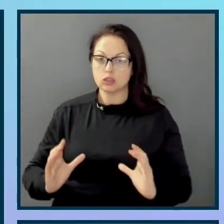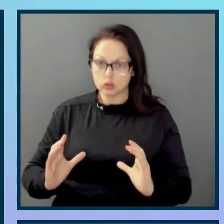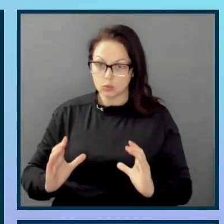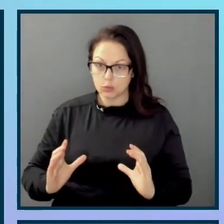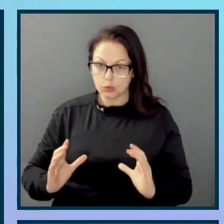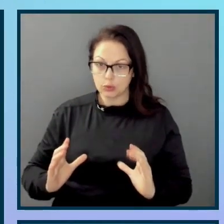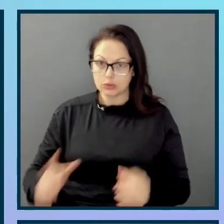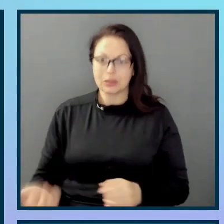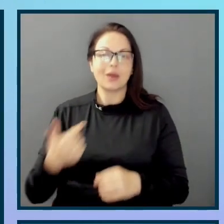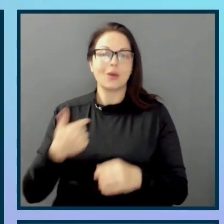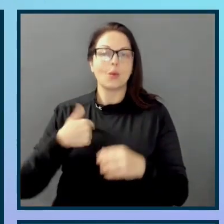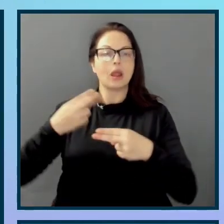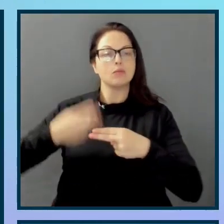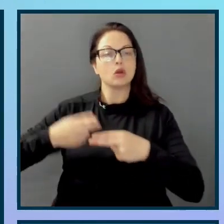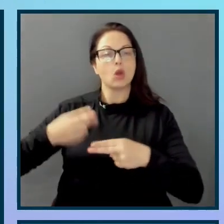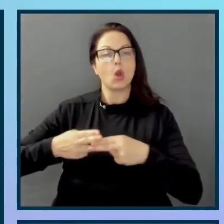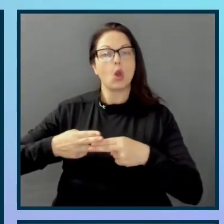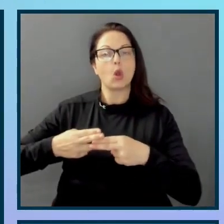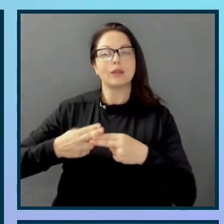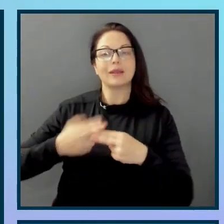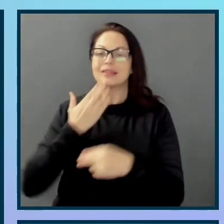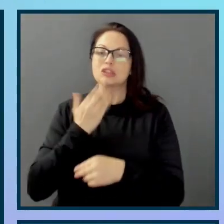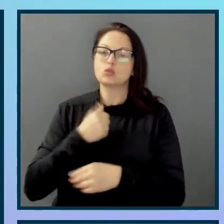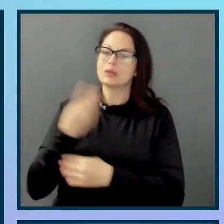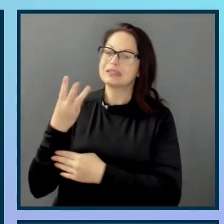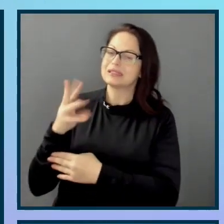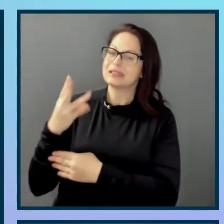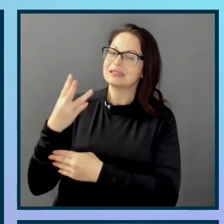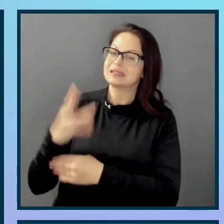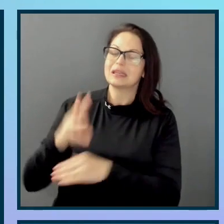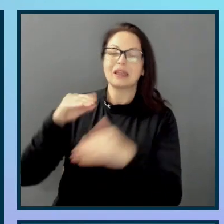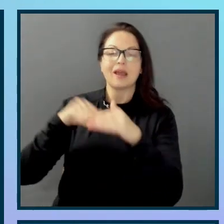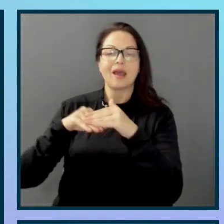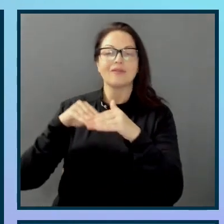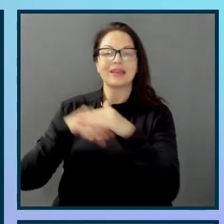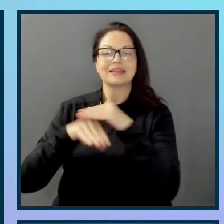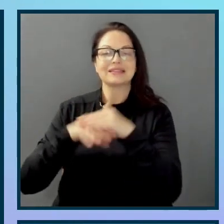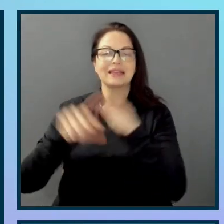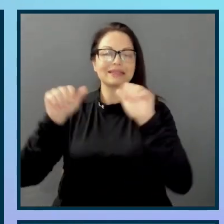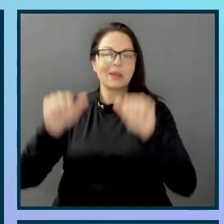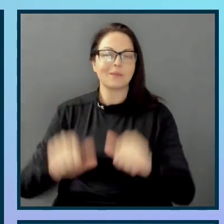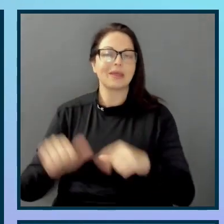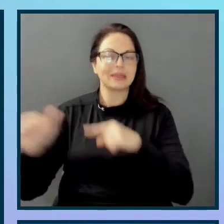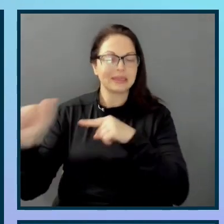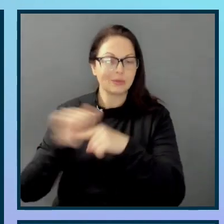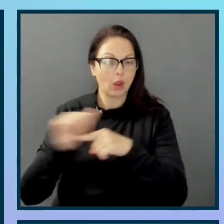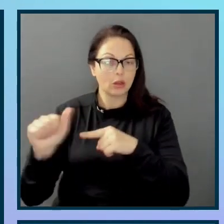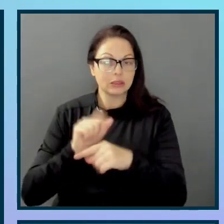the sweet 16 of accessibility practices. And that's kind of the core of this book that you're seeing on the screen here,